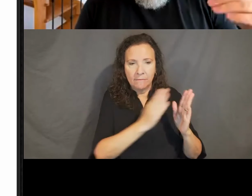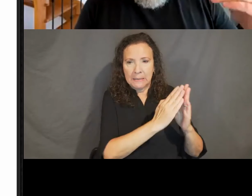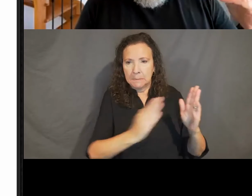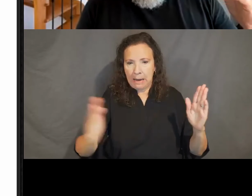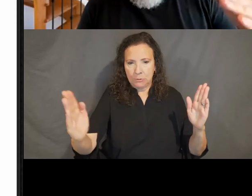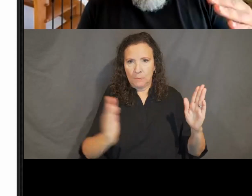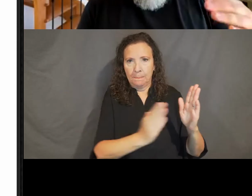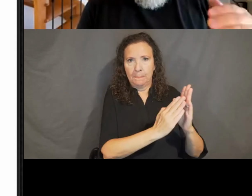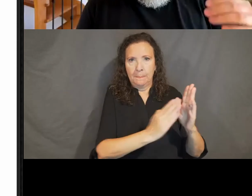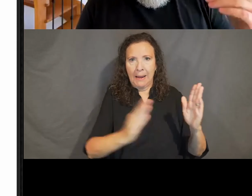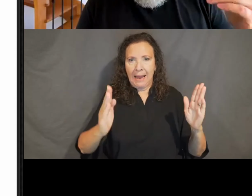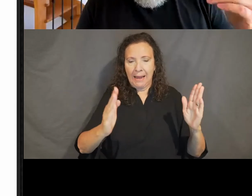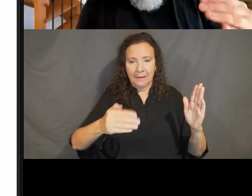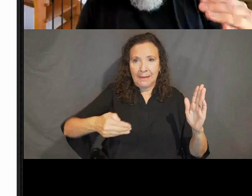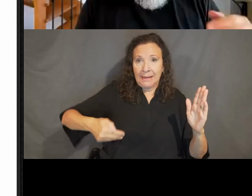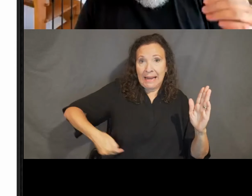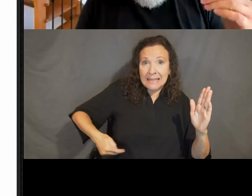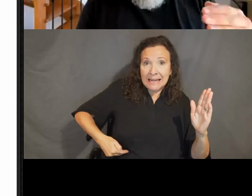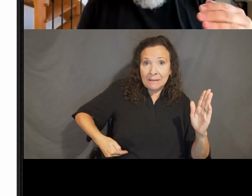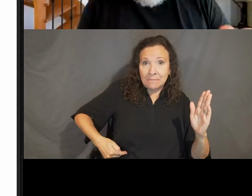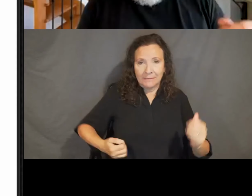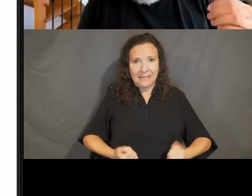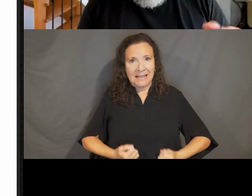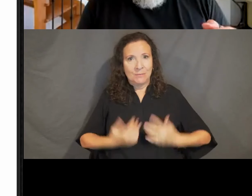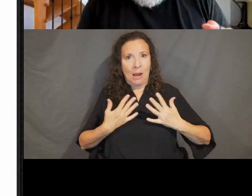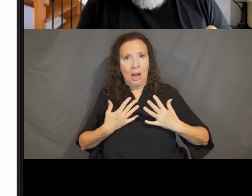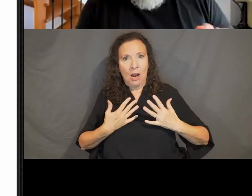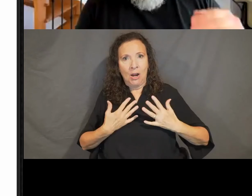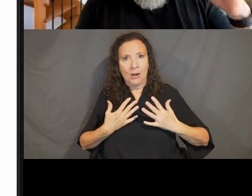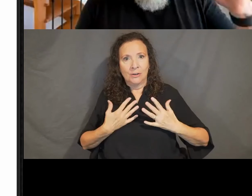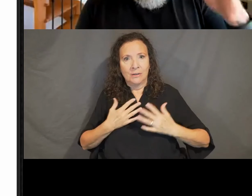inspired, involved, invested, inclusive.